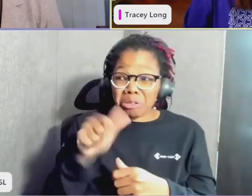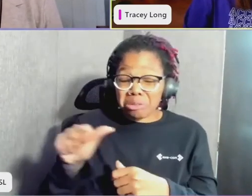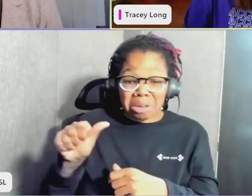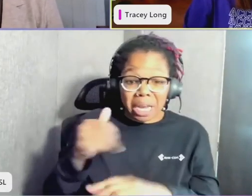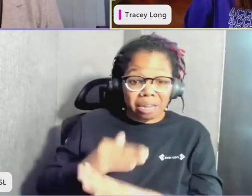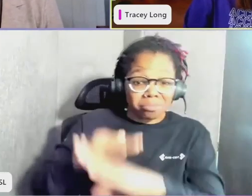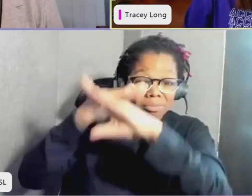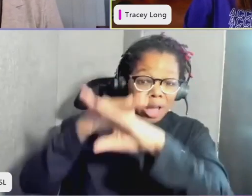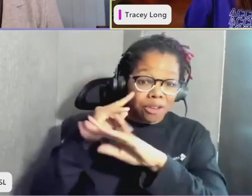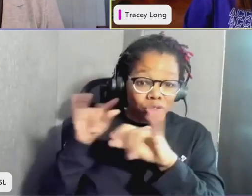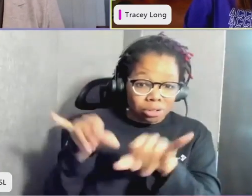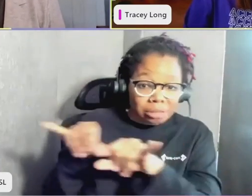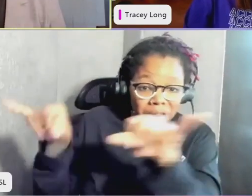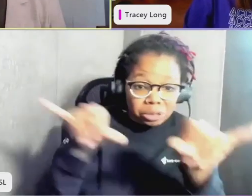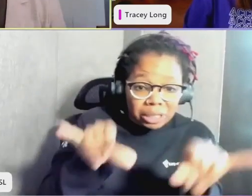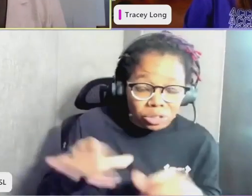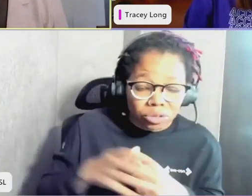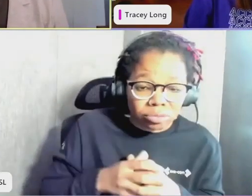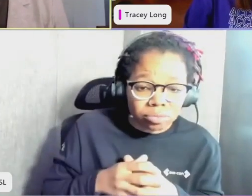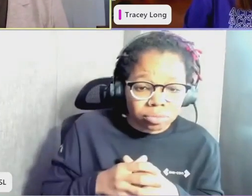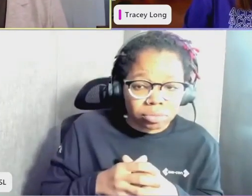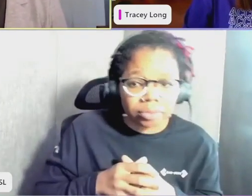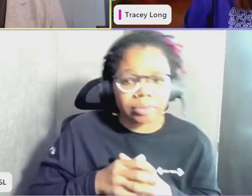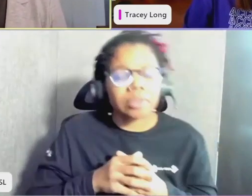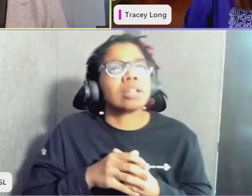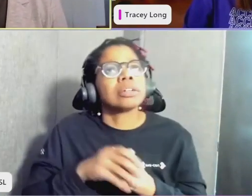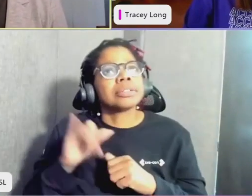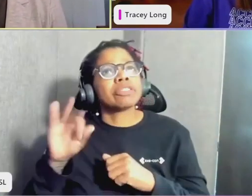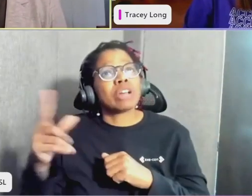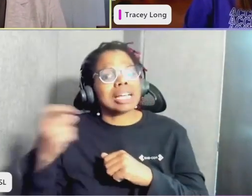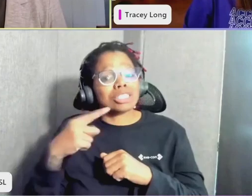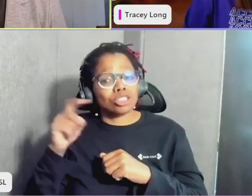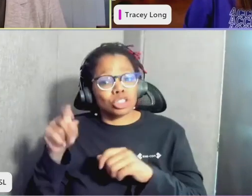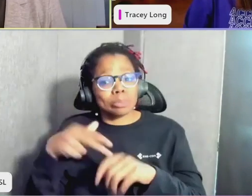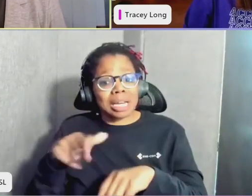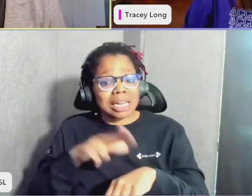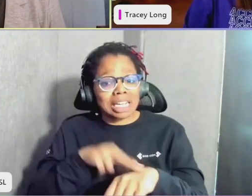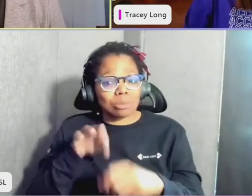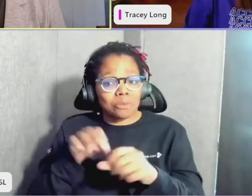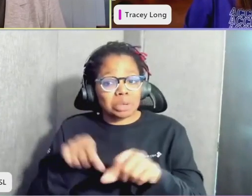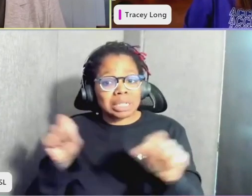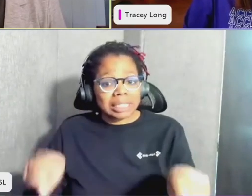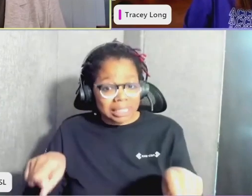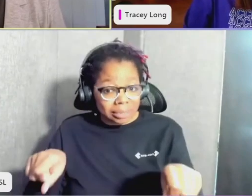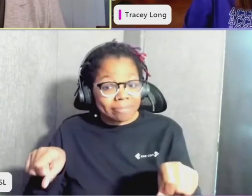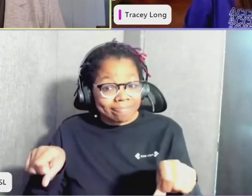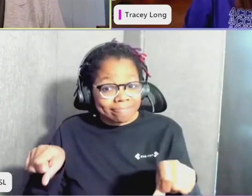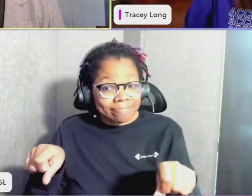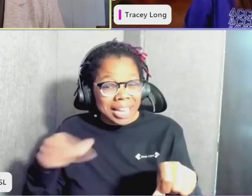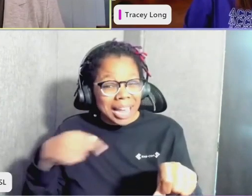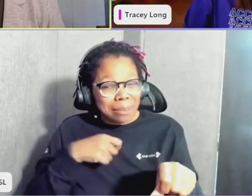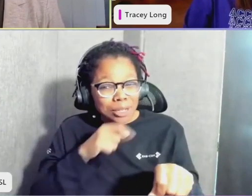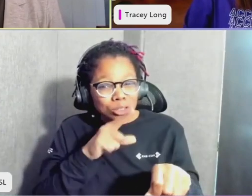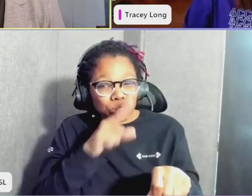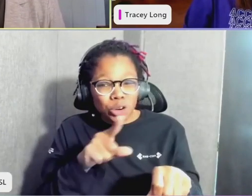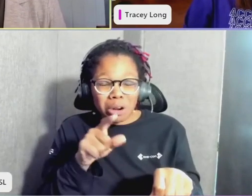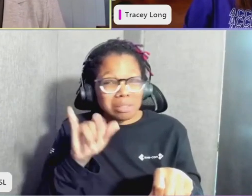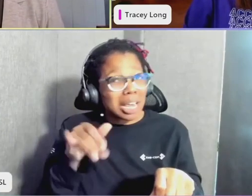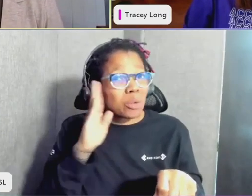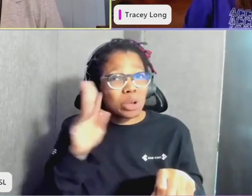oversight. Do you see any kind of ballot marking standardization in the US, and what are some impediments